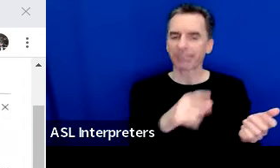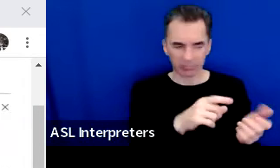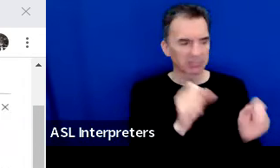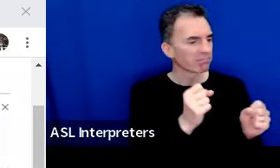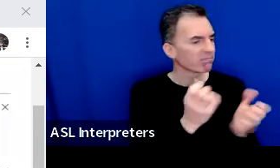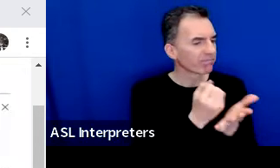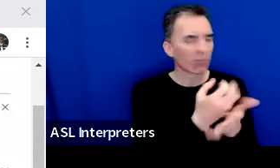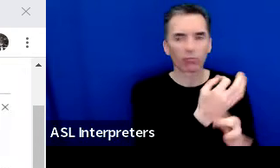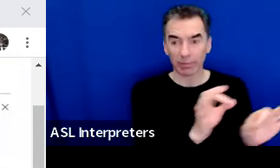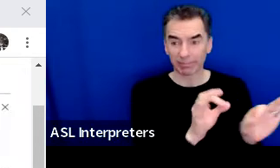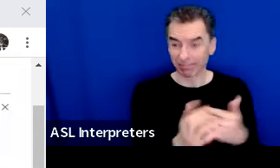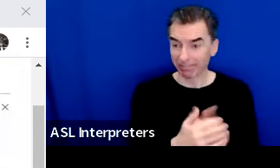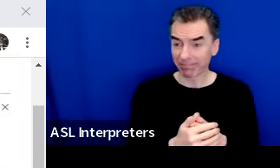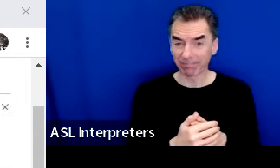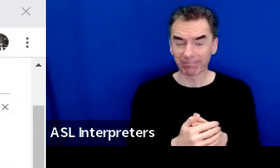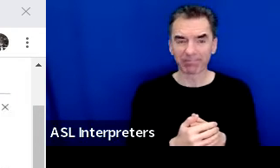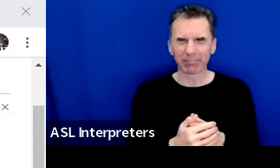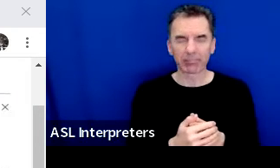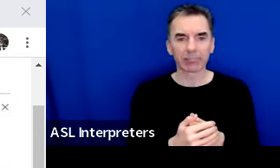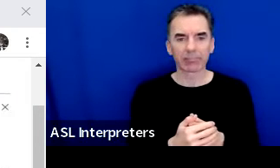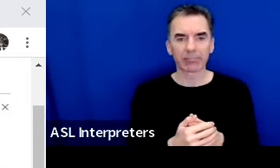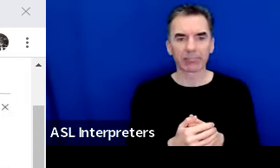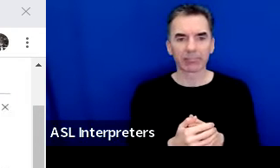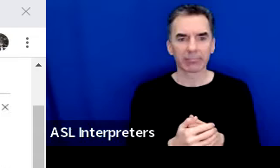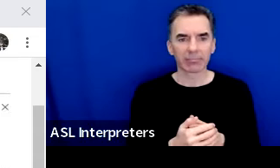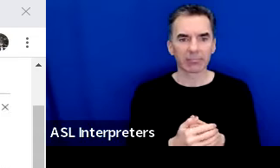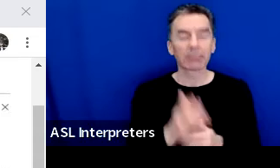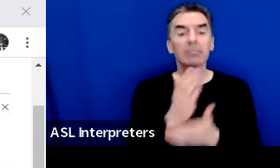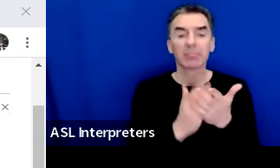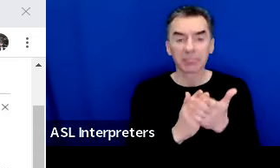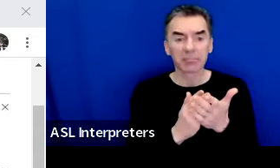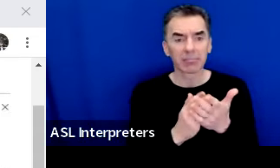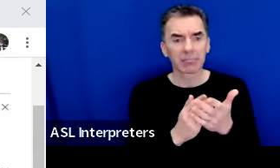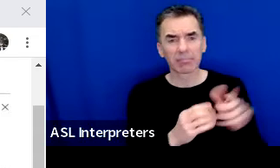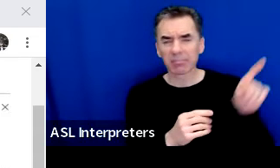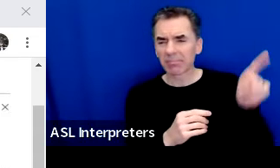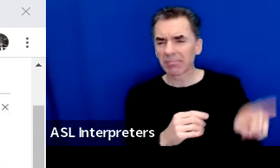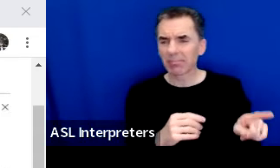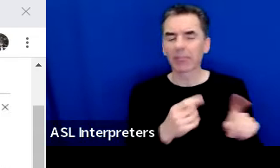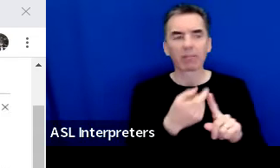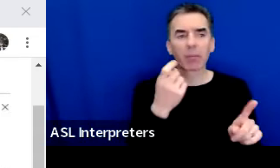So I got all kinds of things, and some of these are embedded in my math. Some are like the textbook, the textbook itself is free,